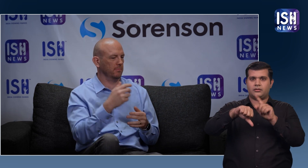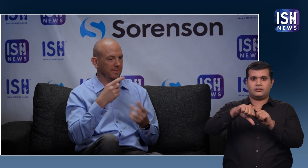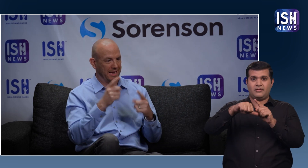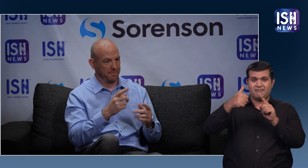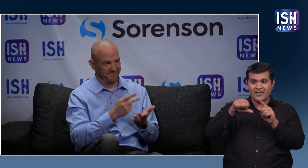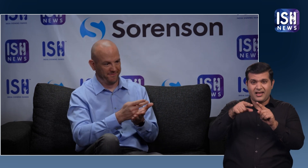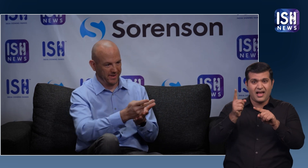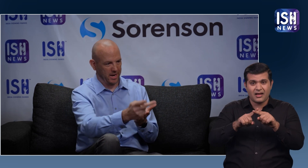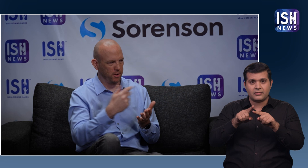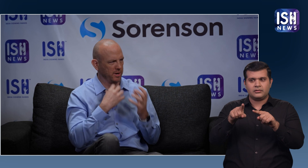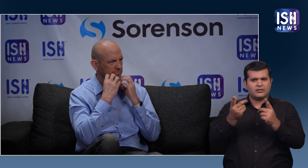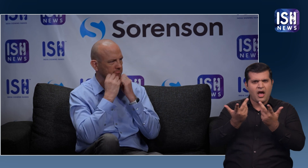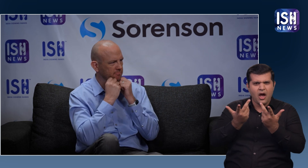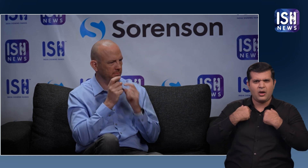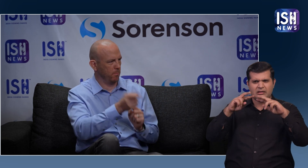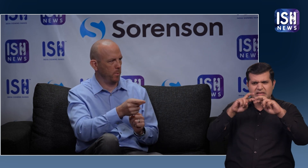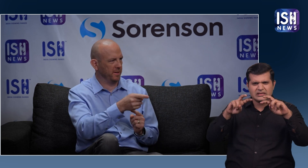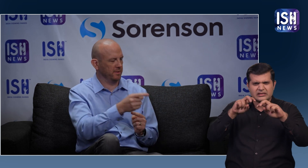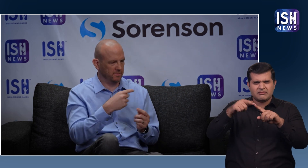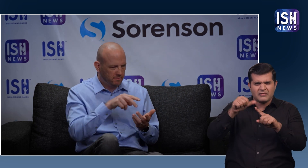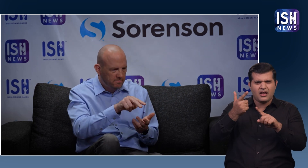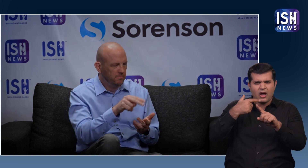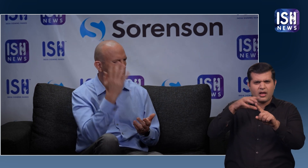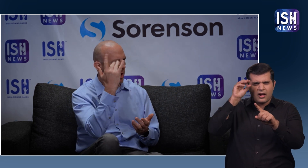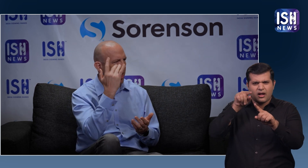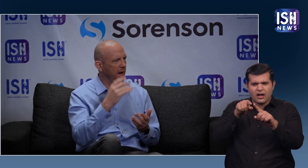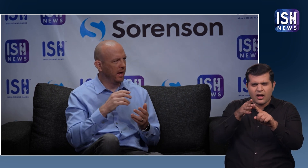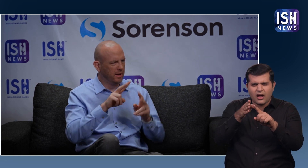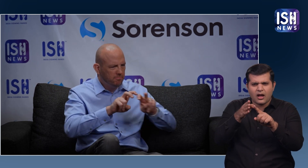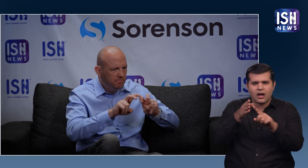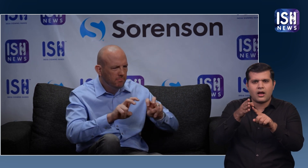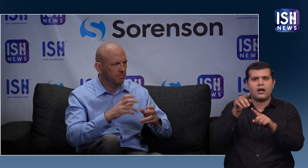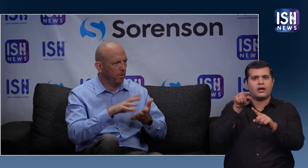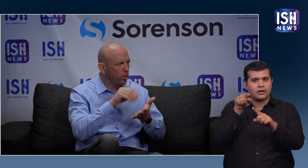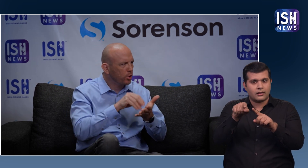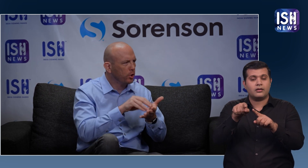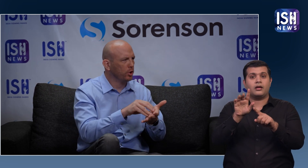When I failed, I valued this moment. I analysed the reason behind it and learned from it.